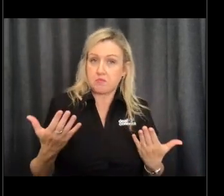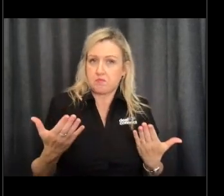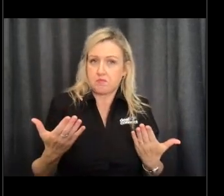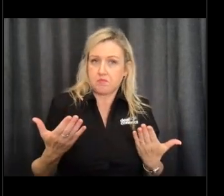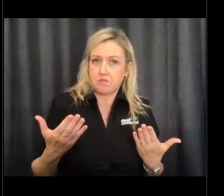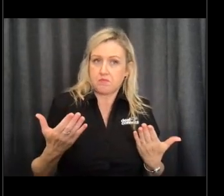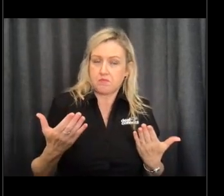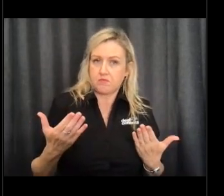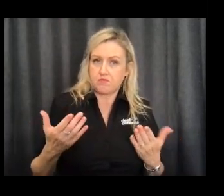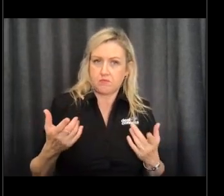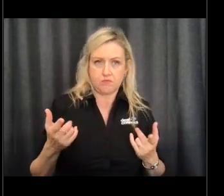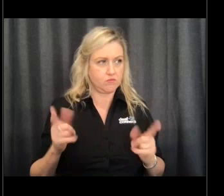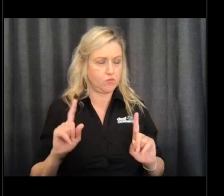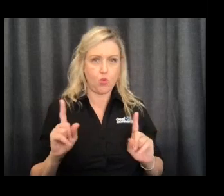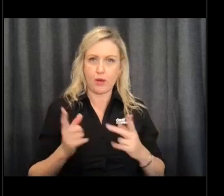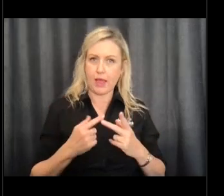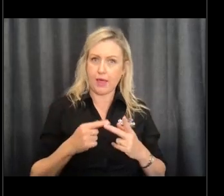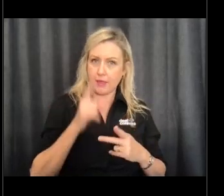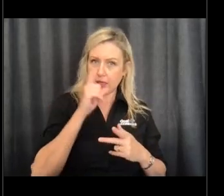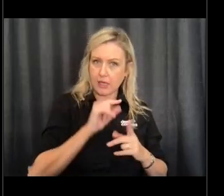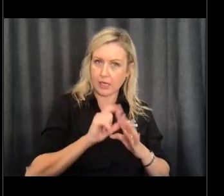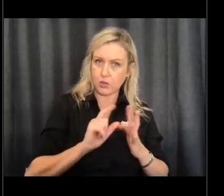a home owner be doing.